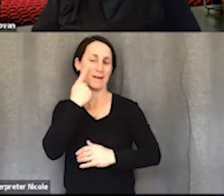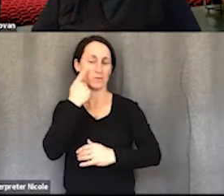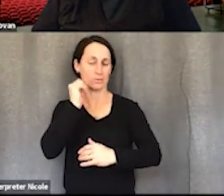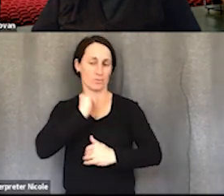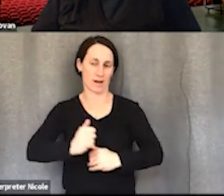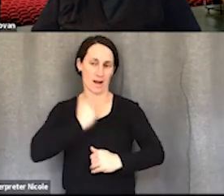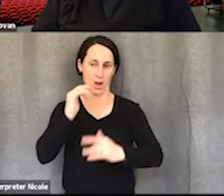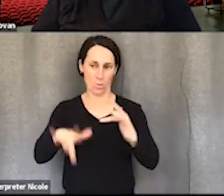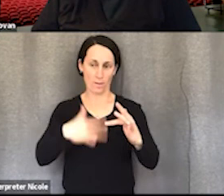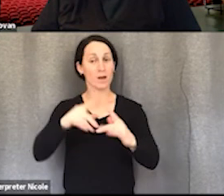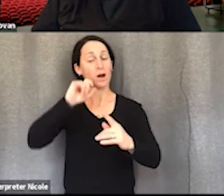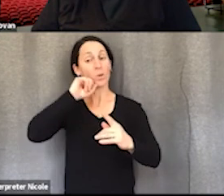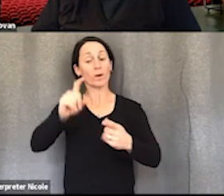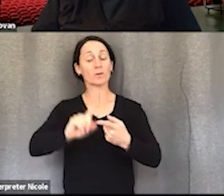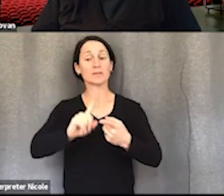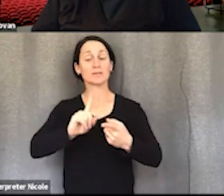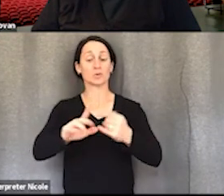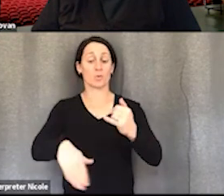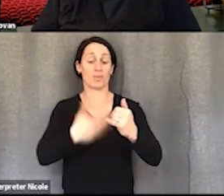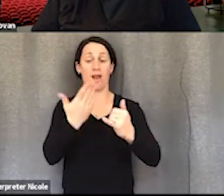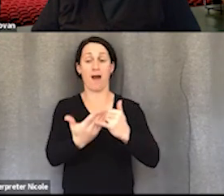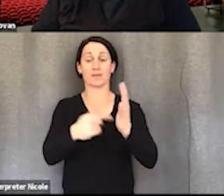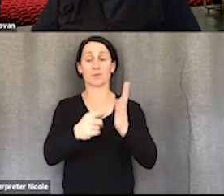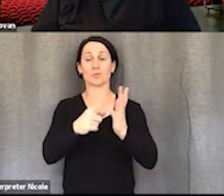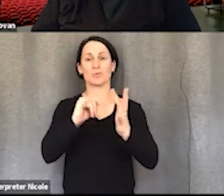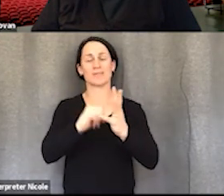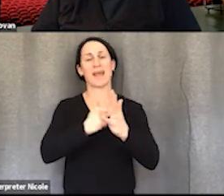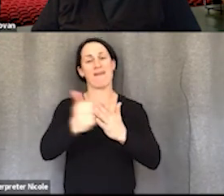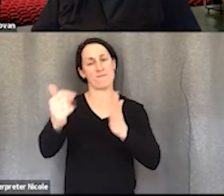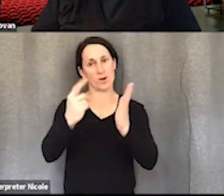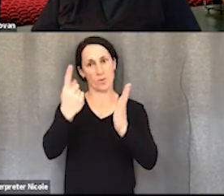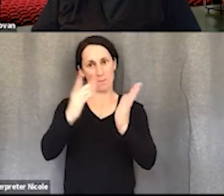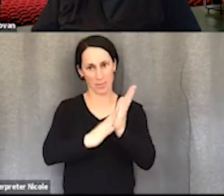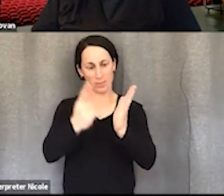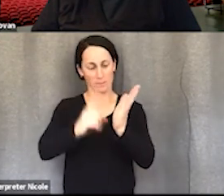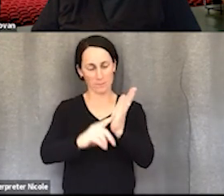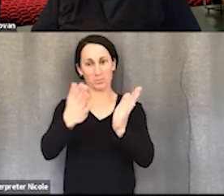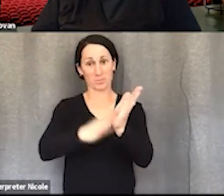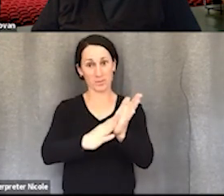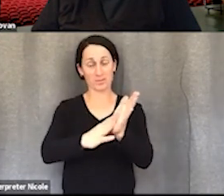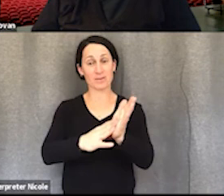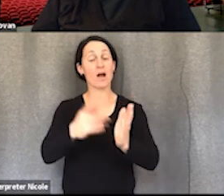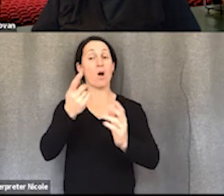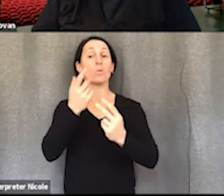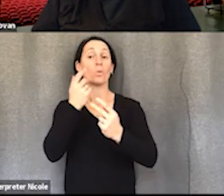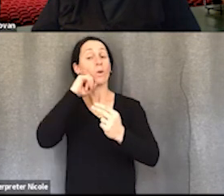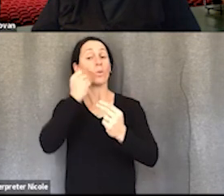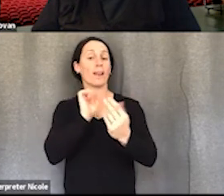Tuesday of each month and the topics for the rest of the year will be available soon. So thank you again for